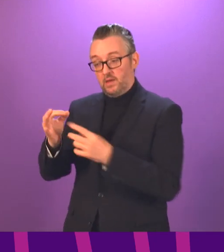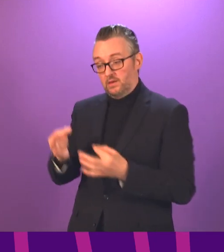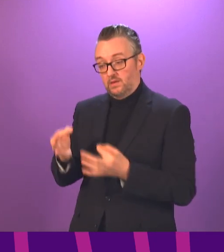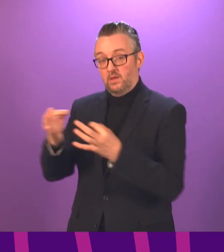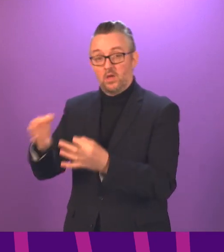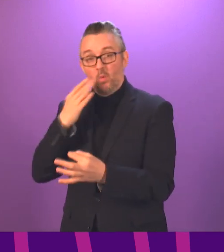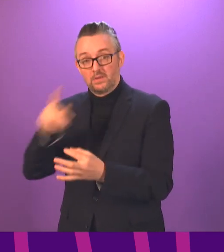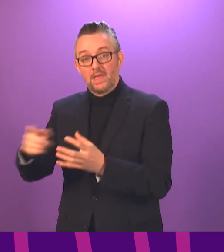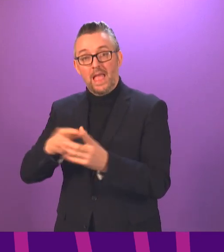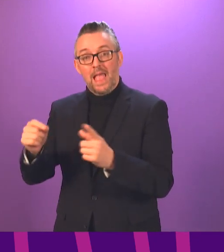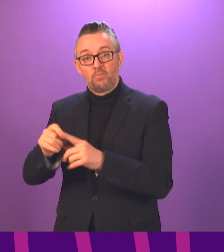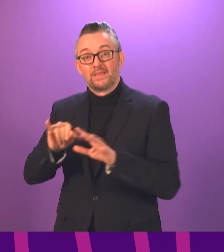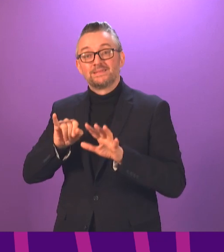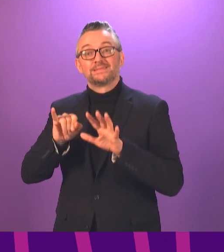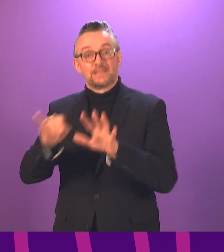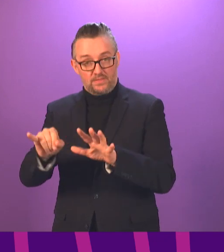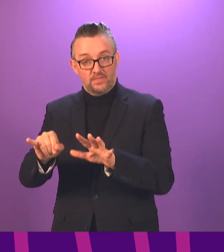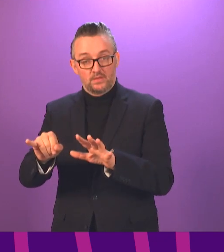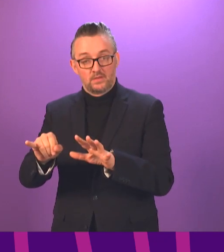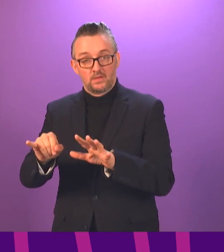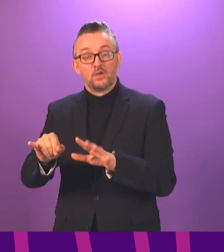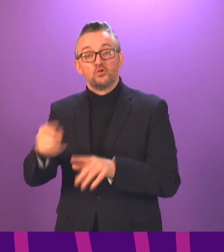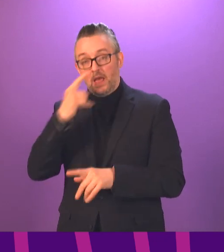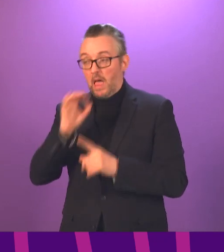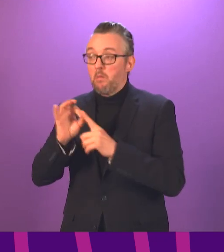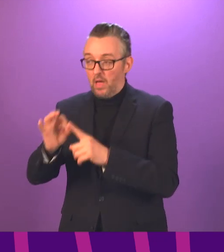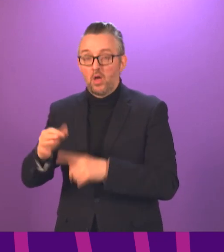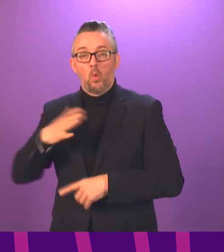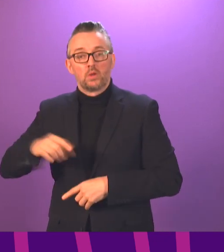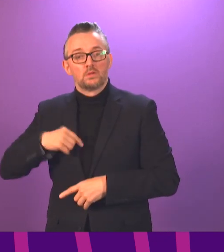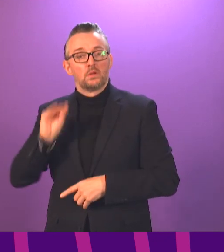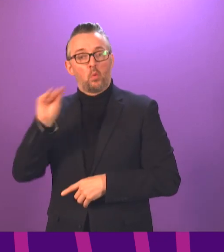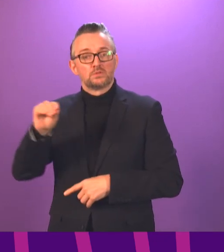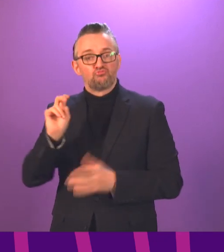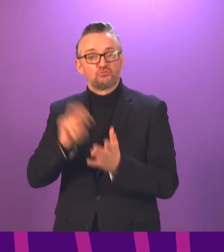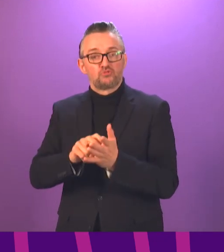so that the expected increase in applications could be processed in time. The Government